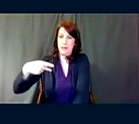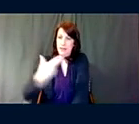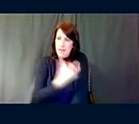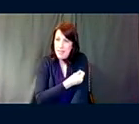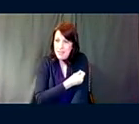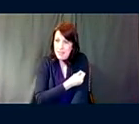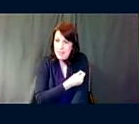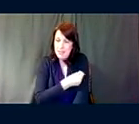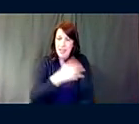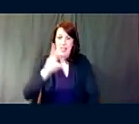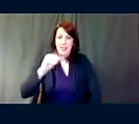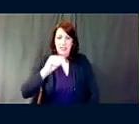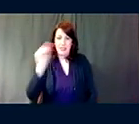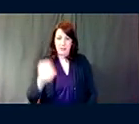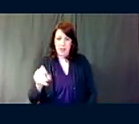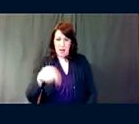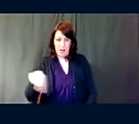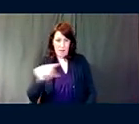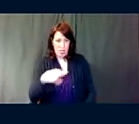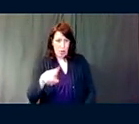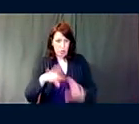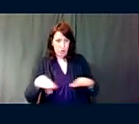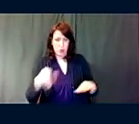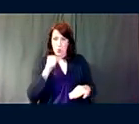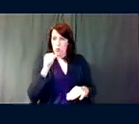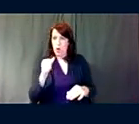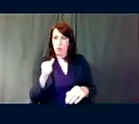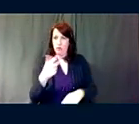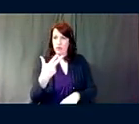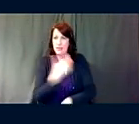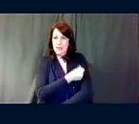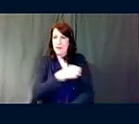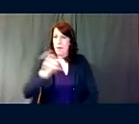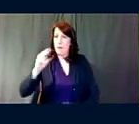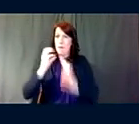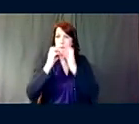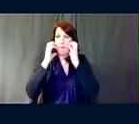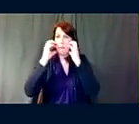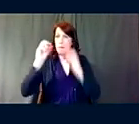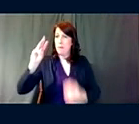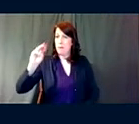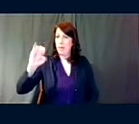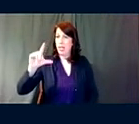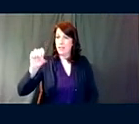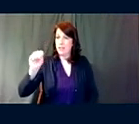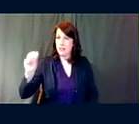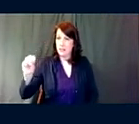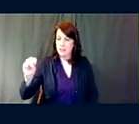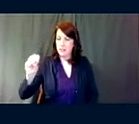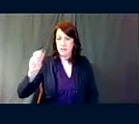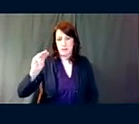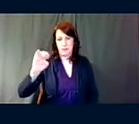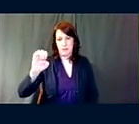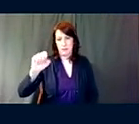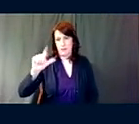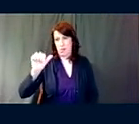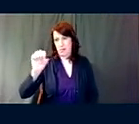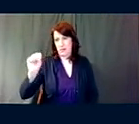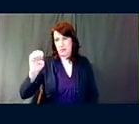RECEIVE THEIR DTP VACCINE, FIRST DOSE, AND 60% OF THOSE CHILDREN WILL NOT RECEIVE MEASLES.